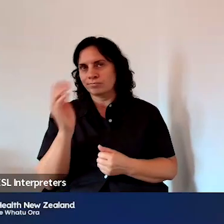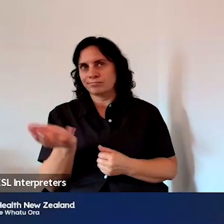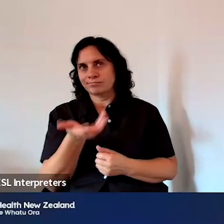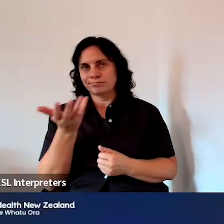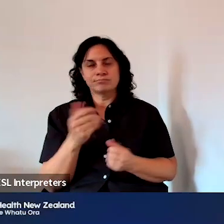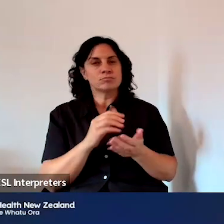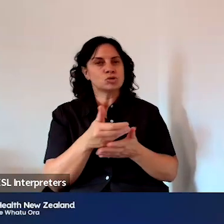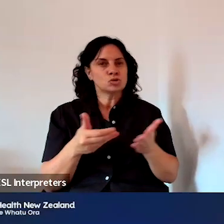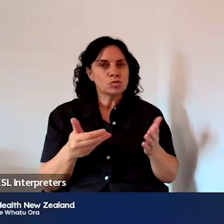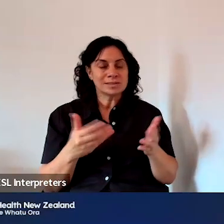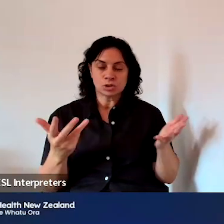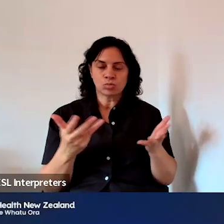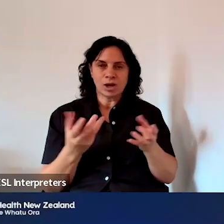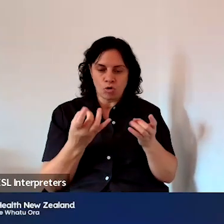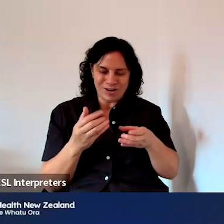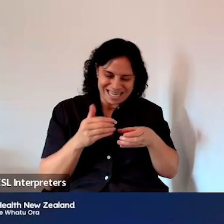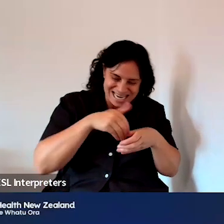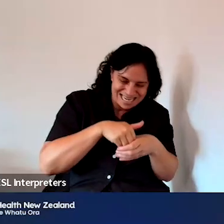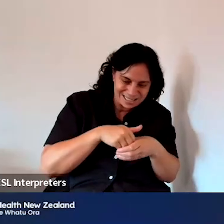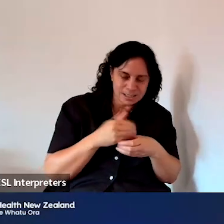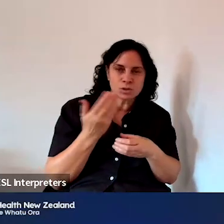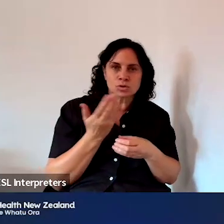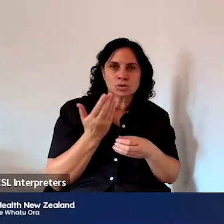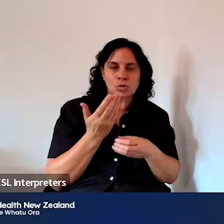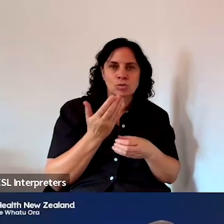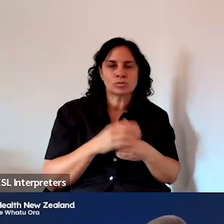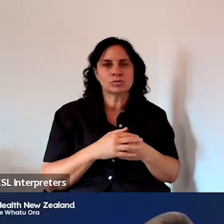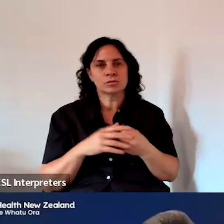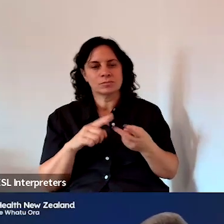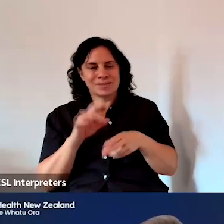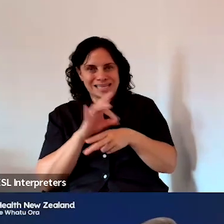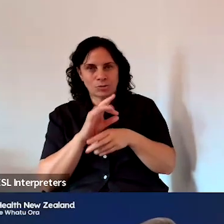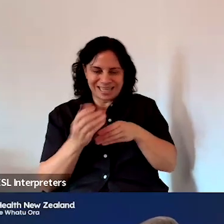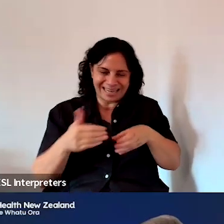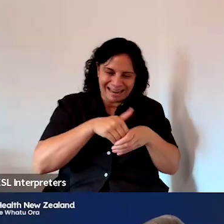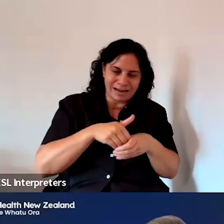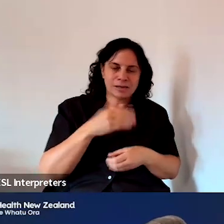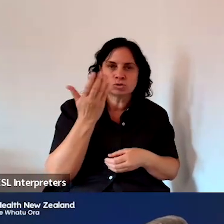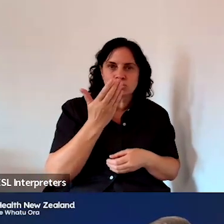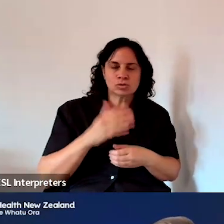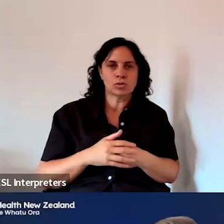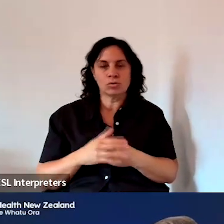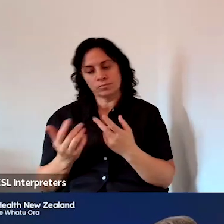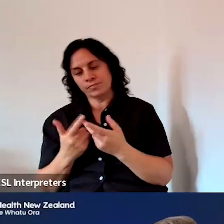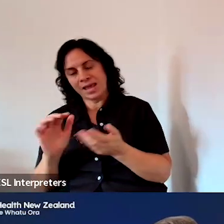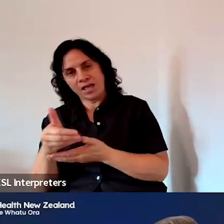that are in schools like school based health services and counseling in schools. Then we've got services that affect,